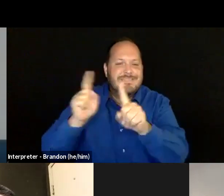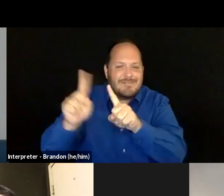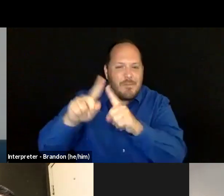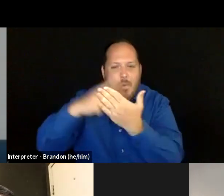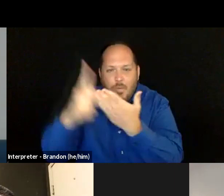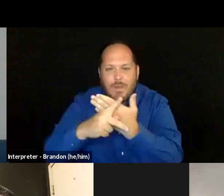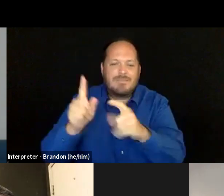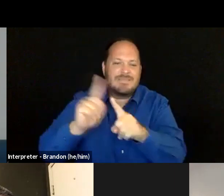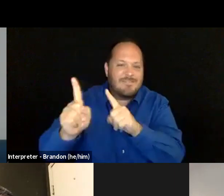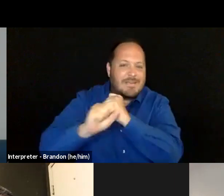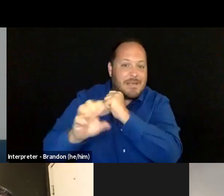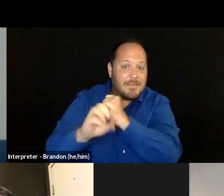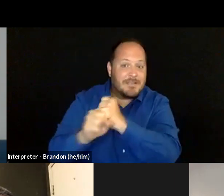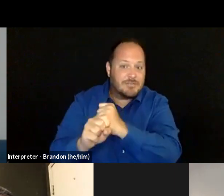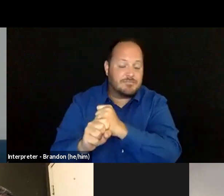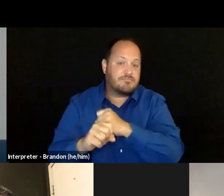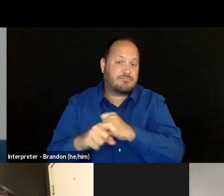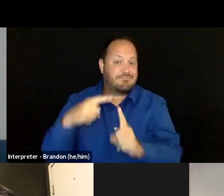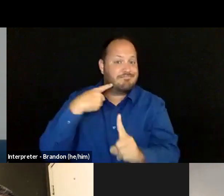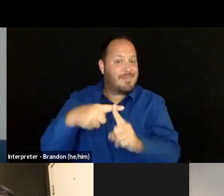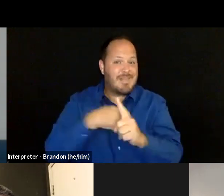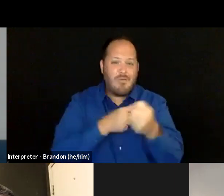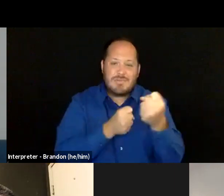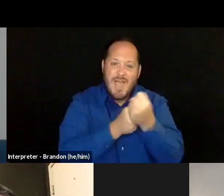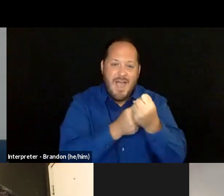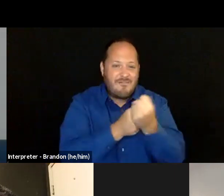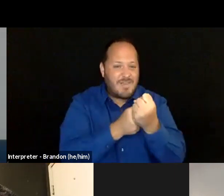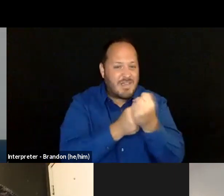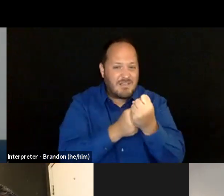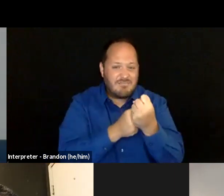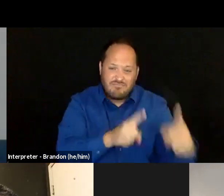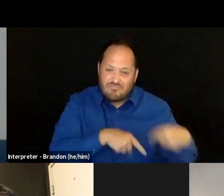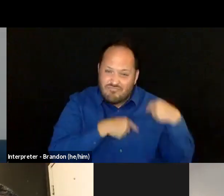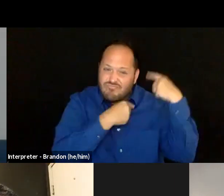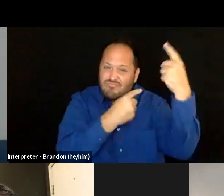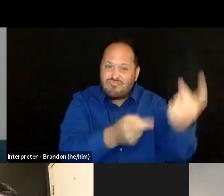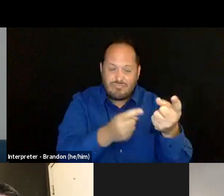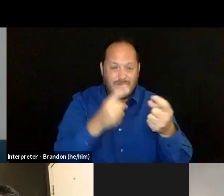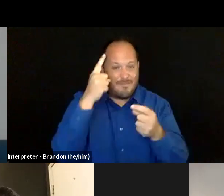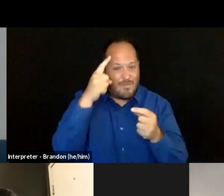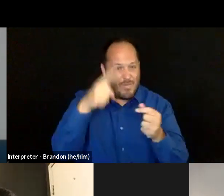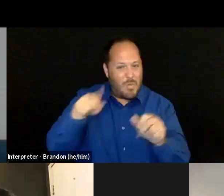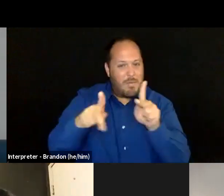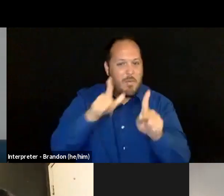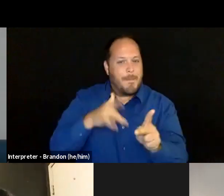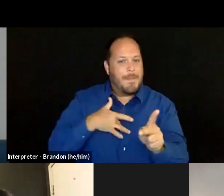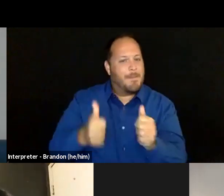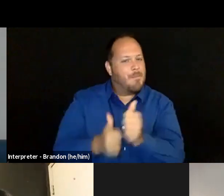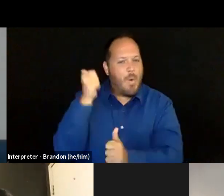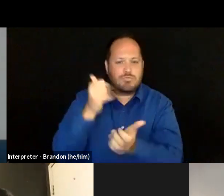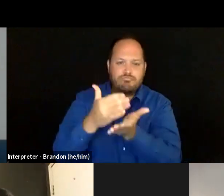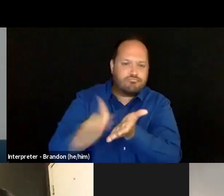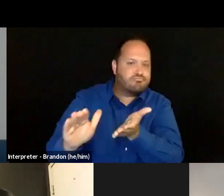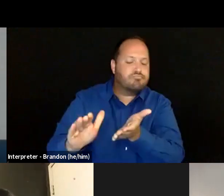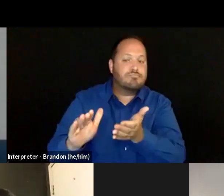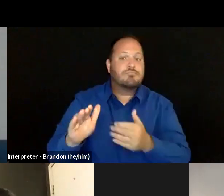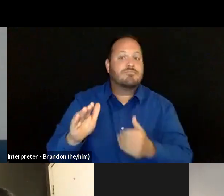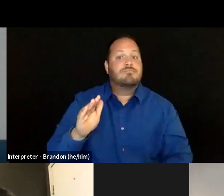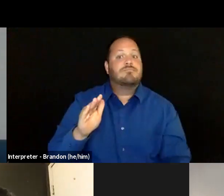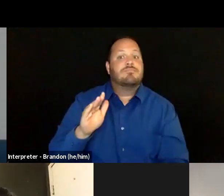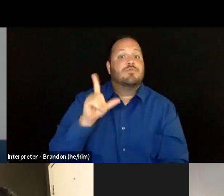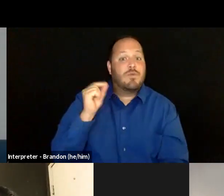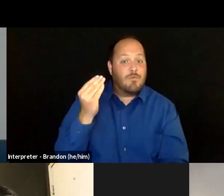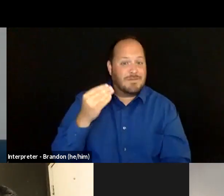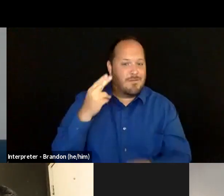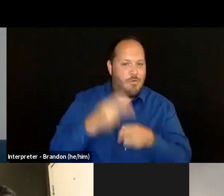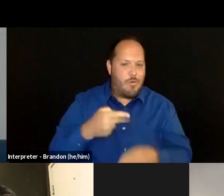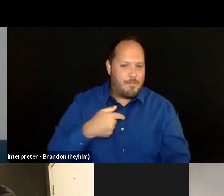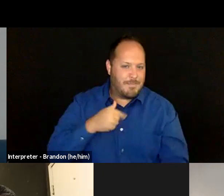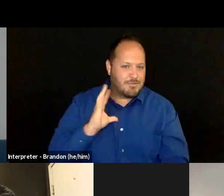ACLU Oregon on behalf of Jones Hollister's fight on nonbinary.